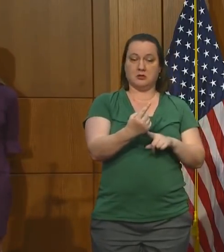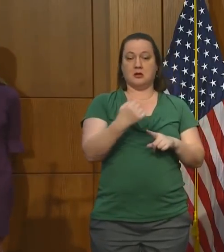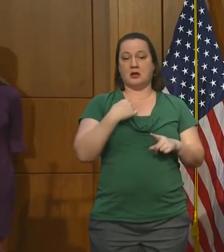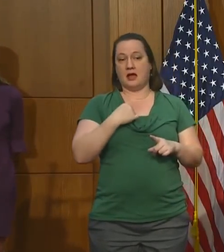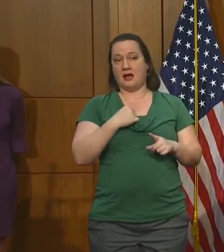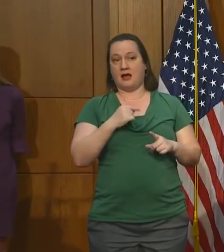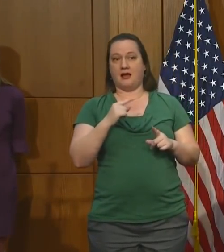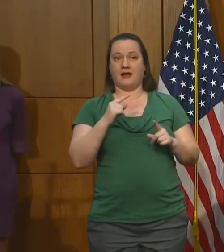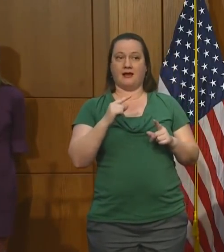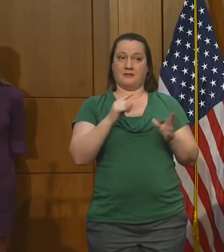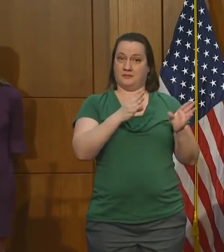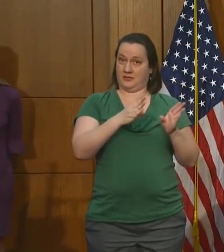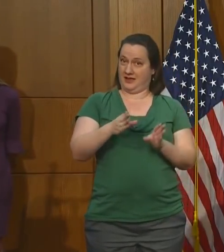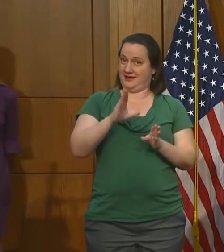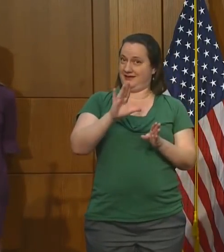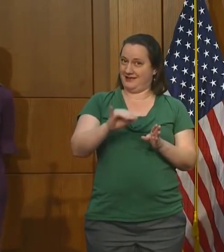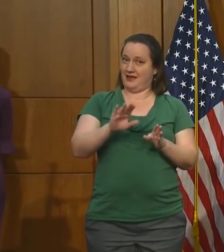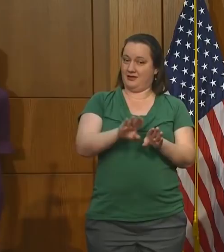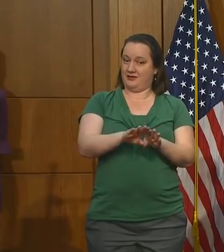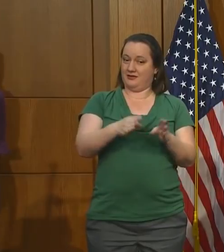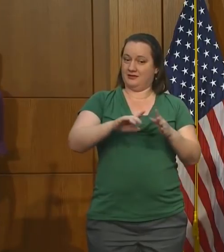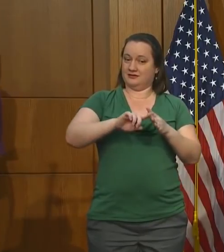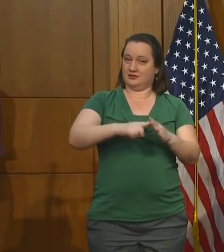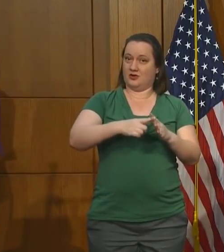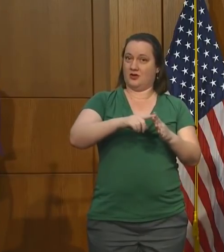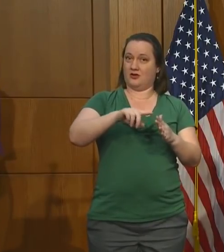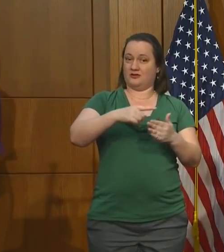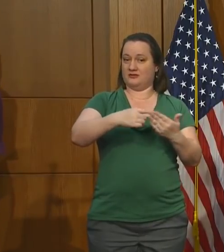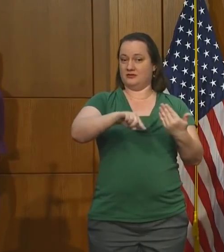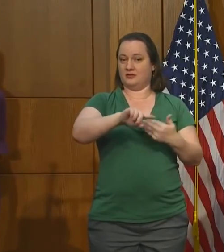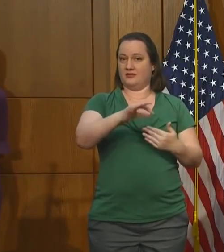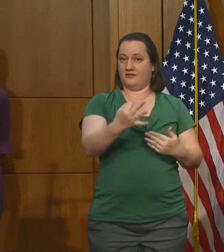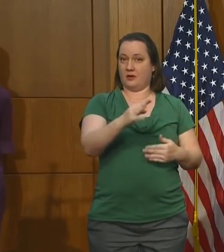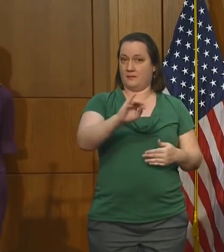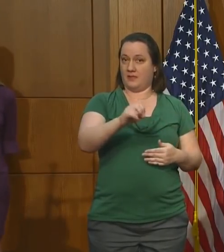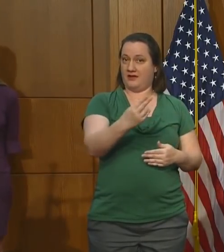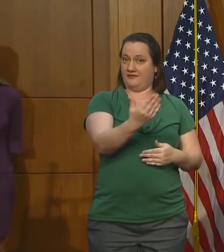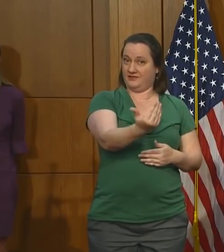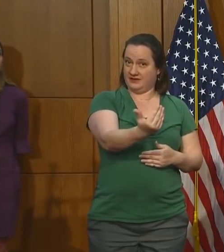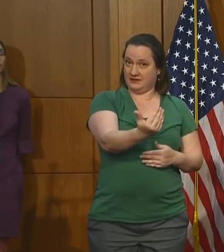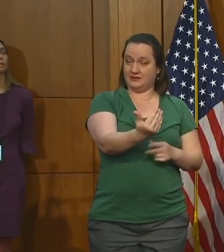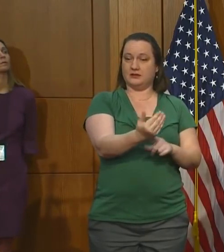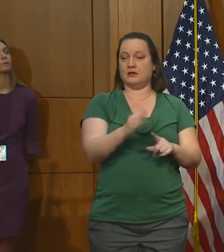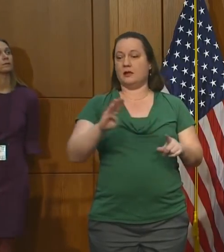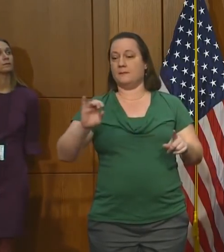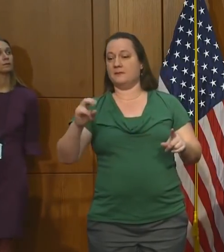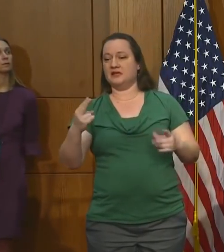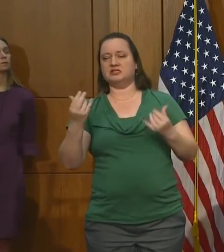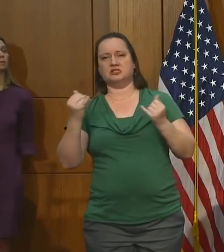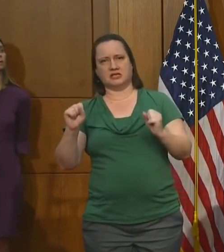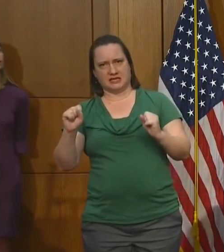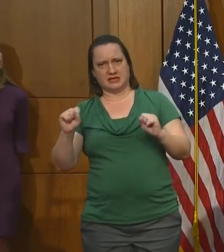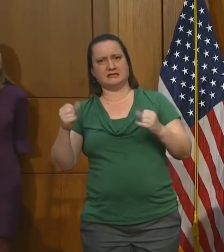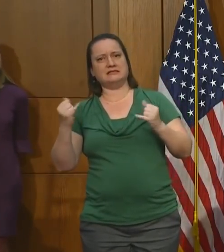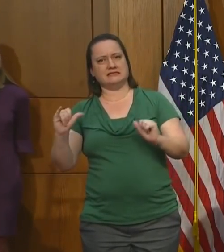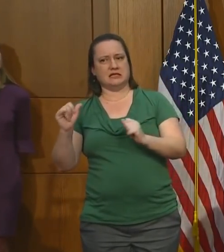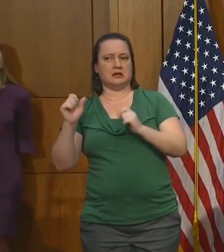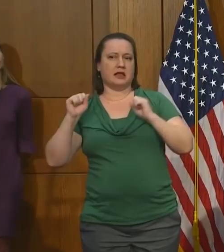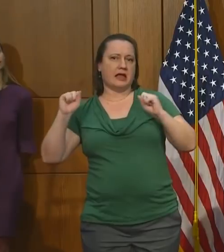YET. THEY WE'RE IN ABOUT. FACE WANT AND WHEN FACE ONE START WITH THAT I INTEND FOR THAT TO